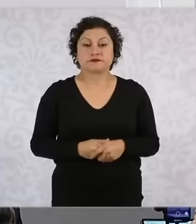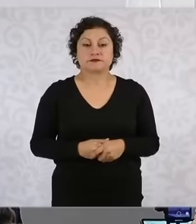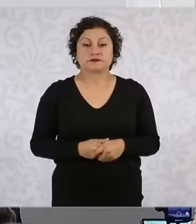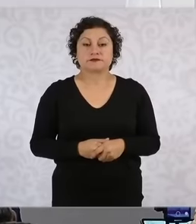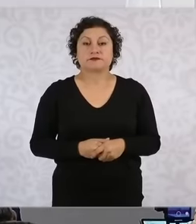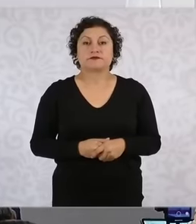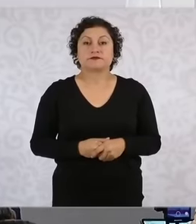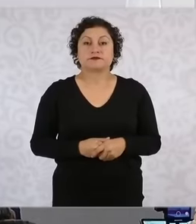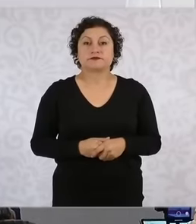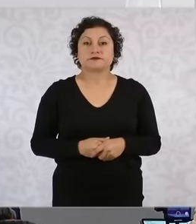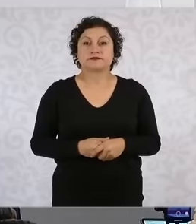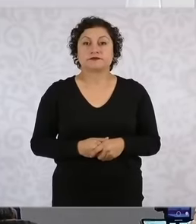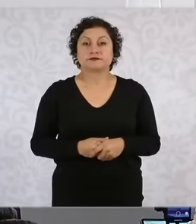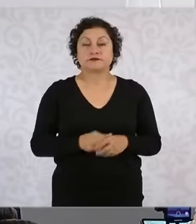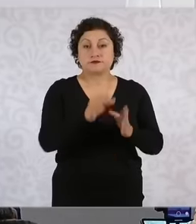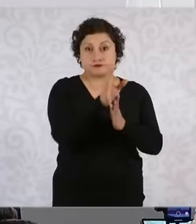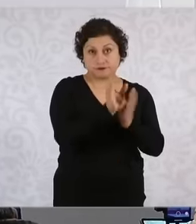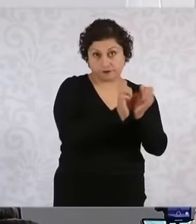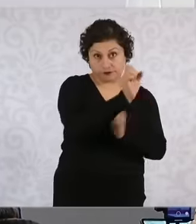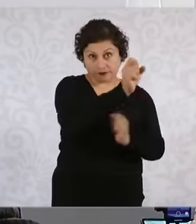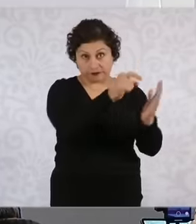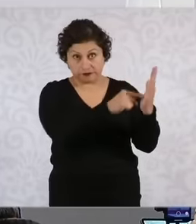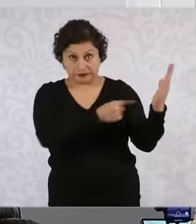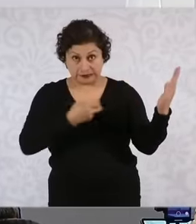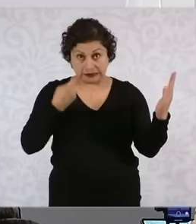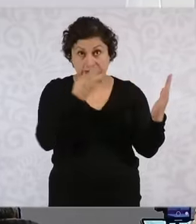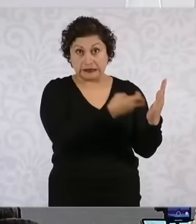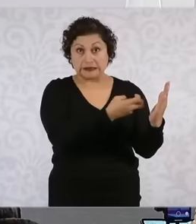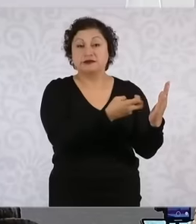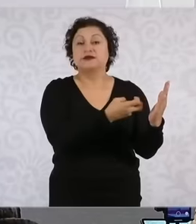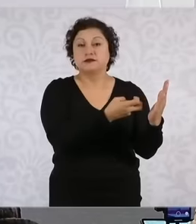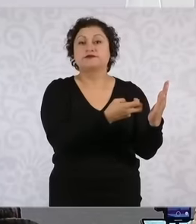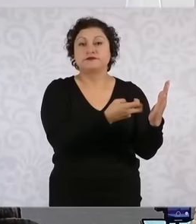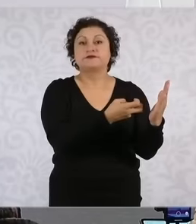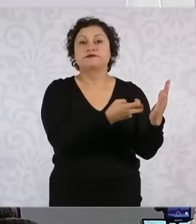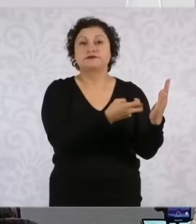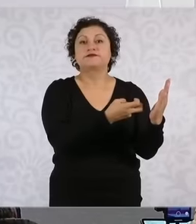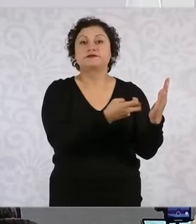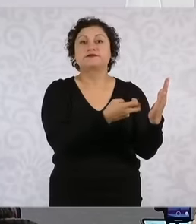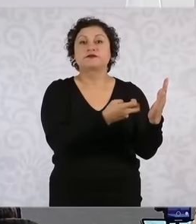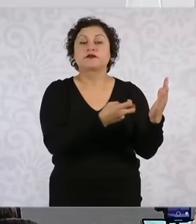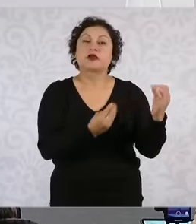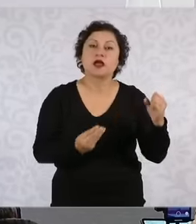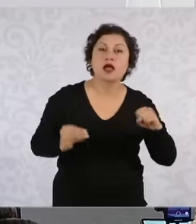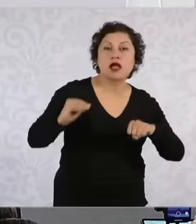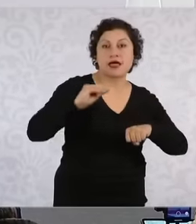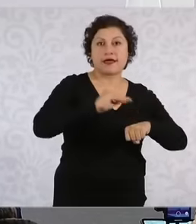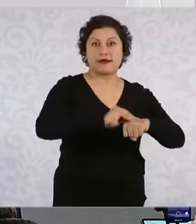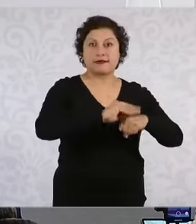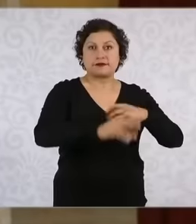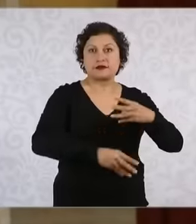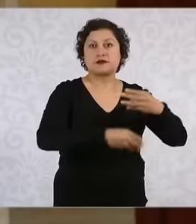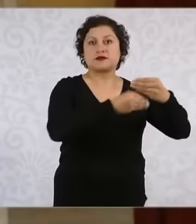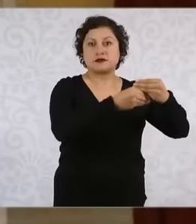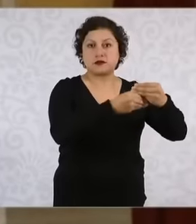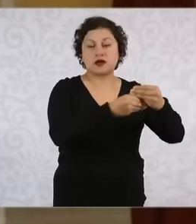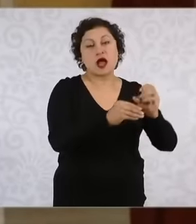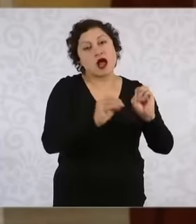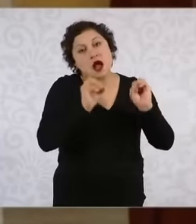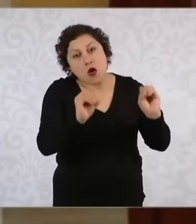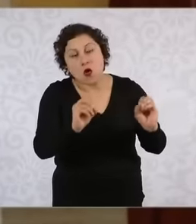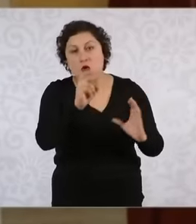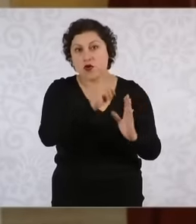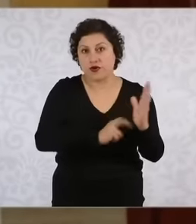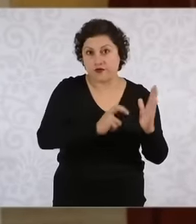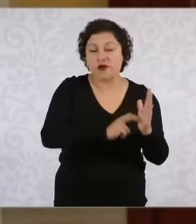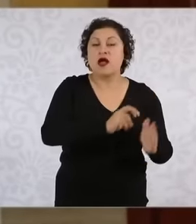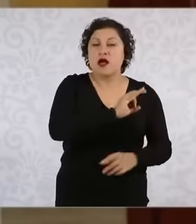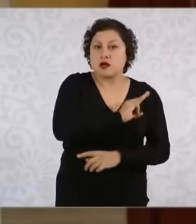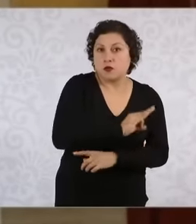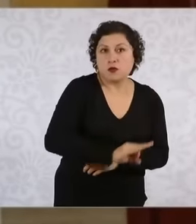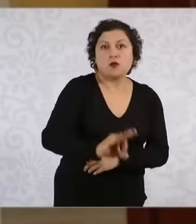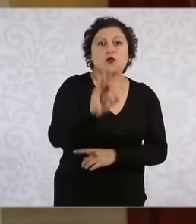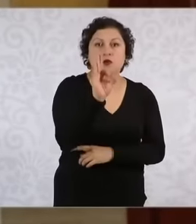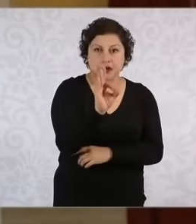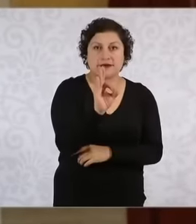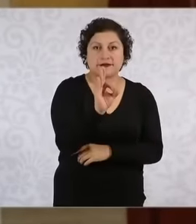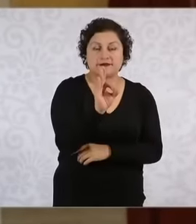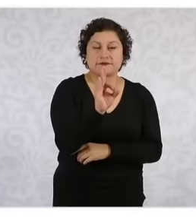this Constitution may be added or reformed so that the additions or reforms